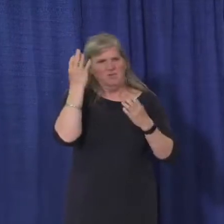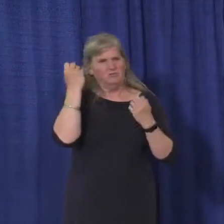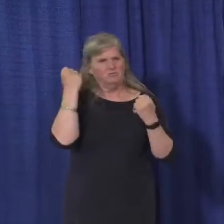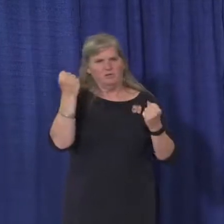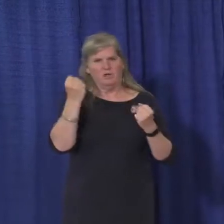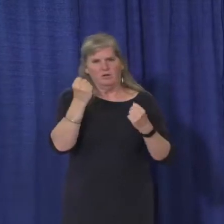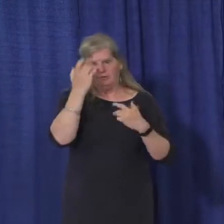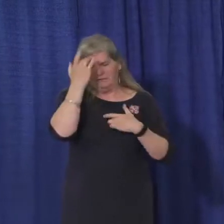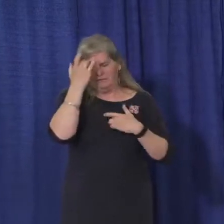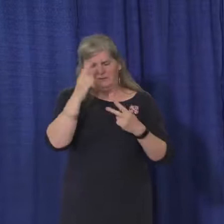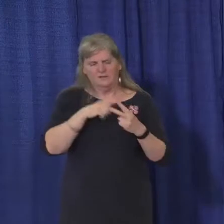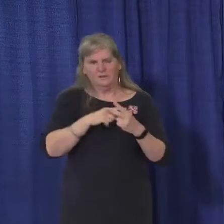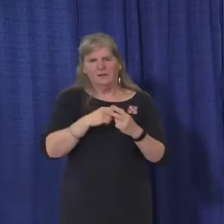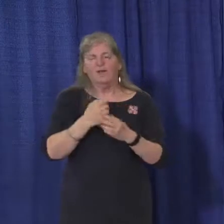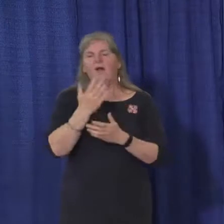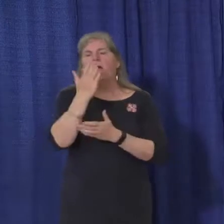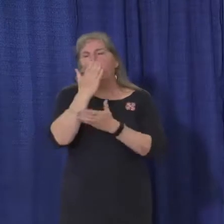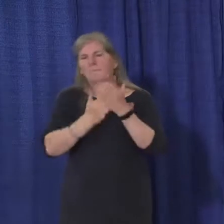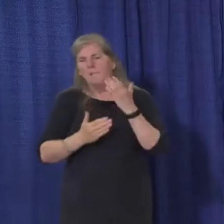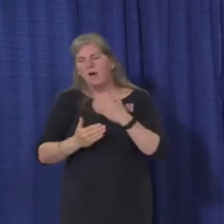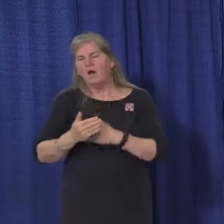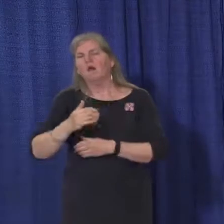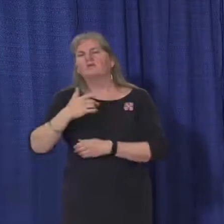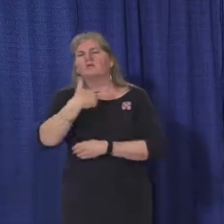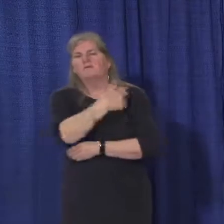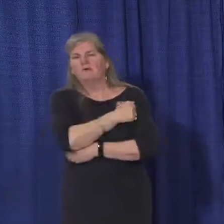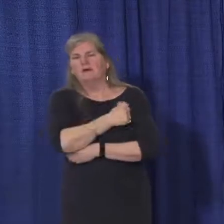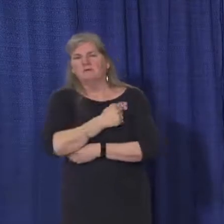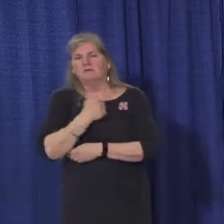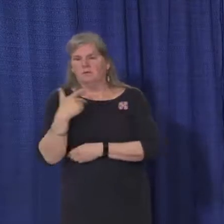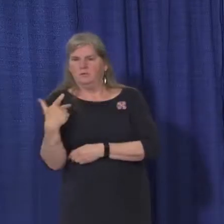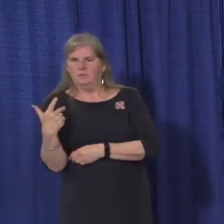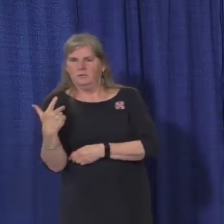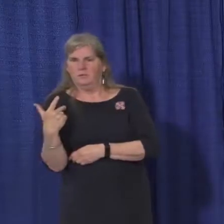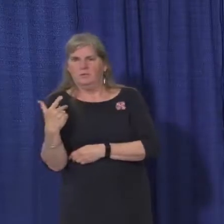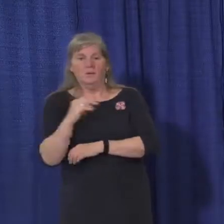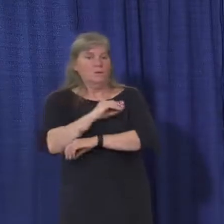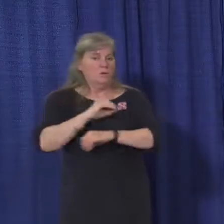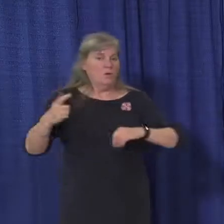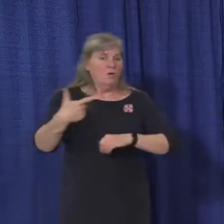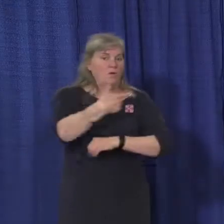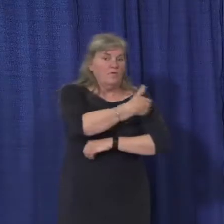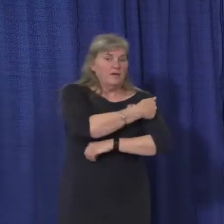symptoms.